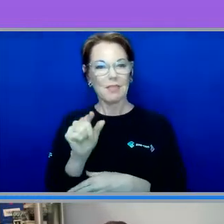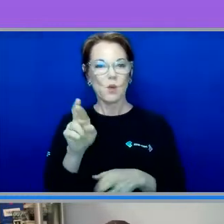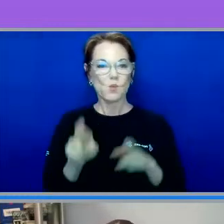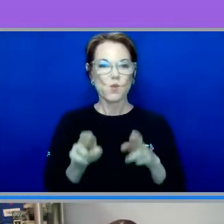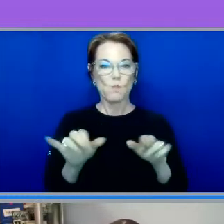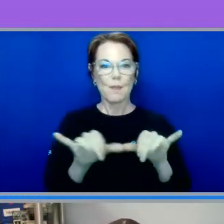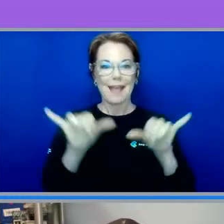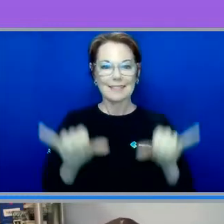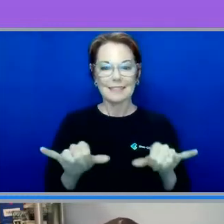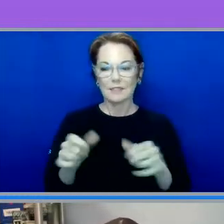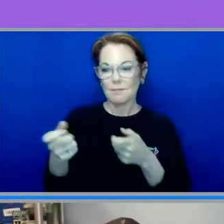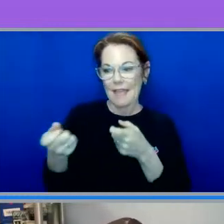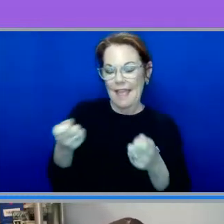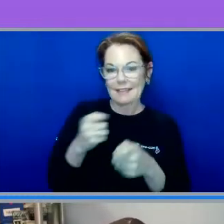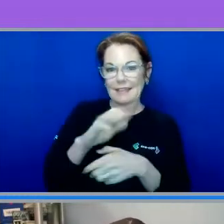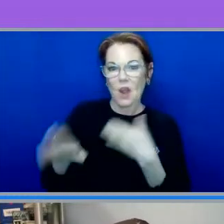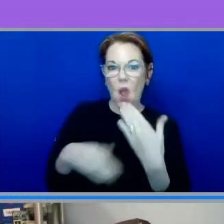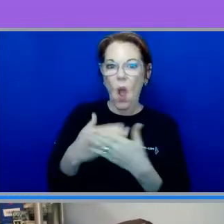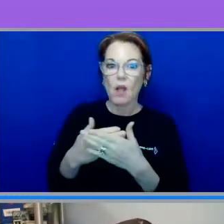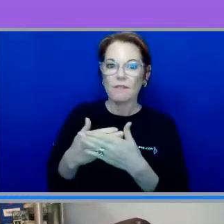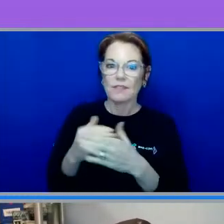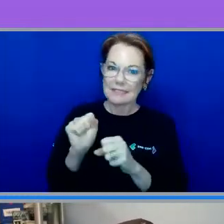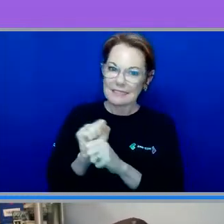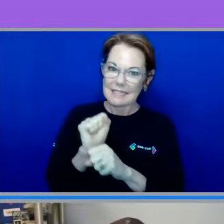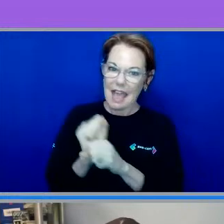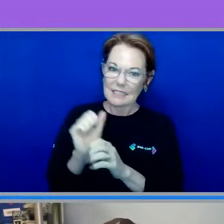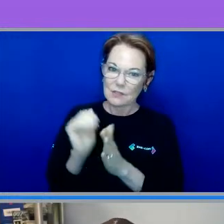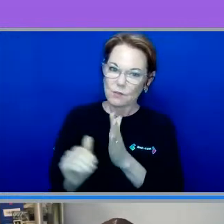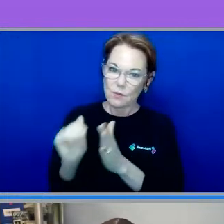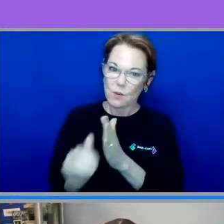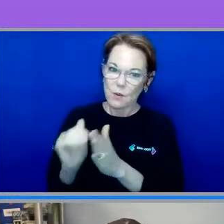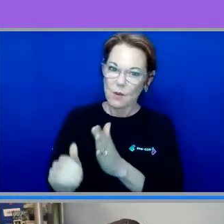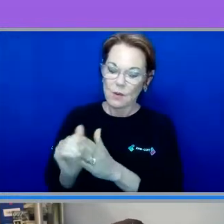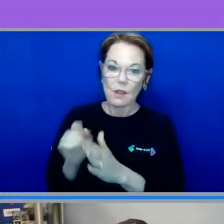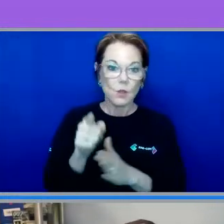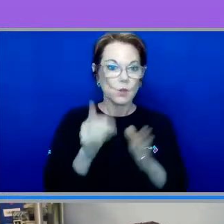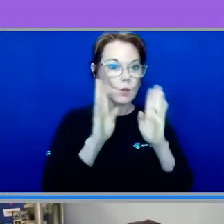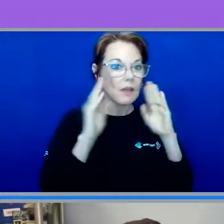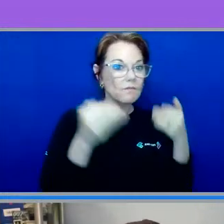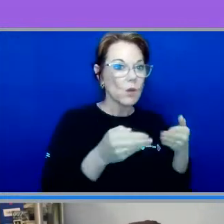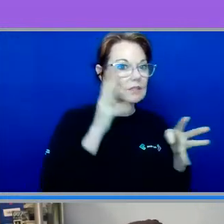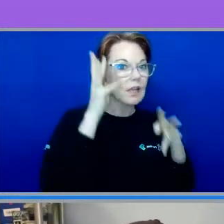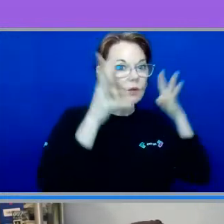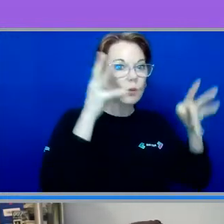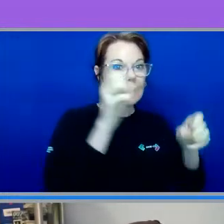repetitive tasks while you get to the interesting creative work